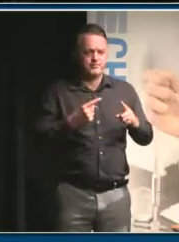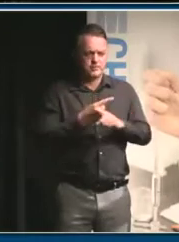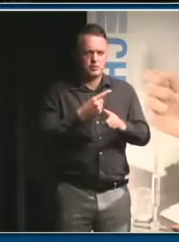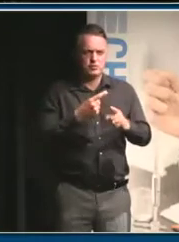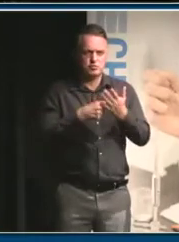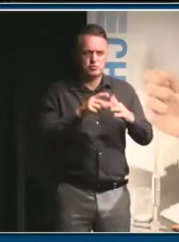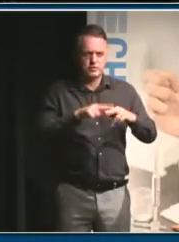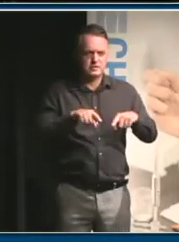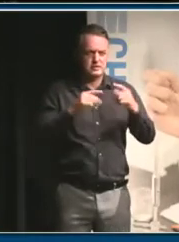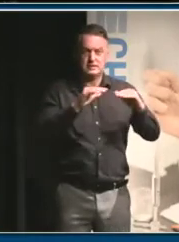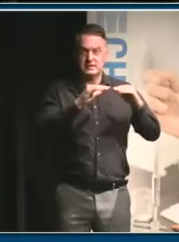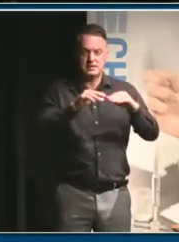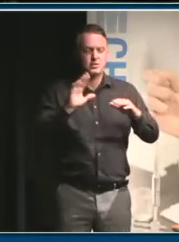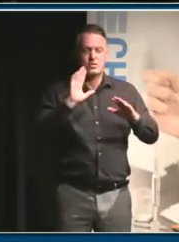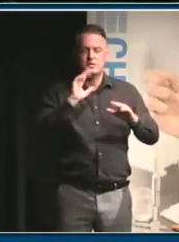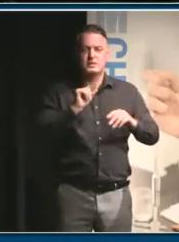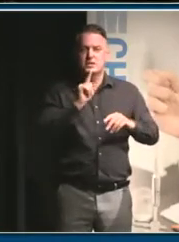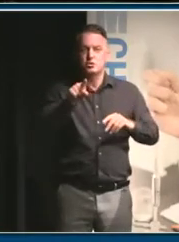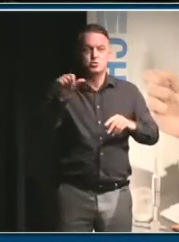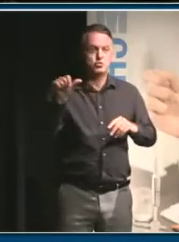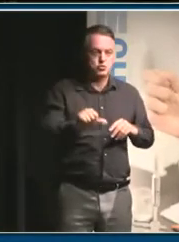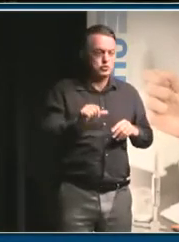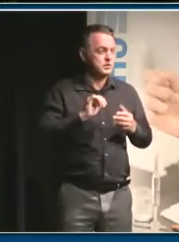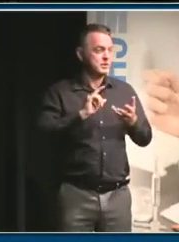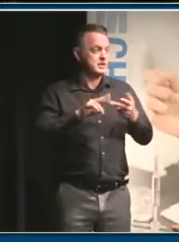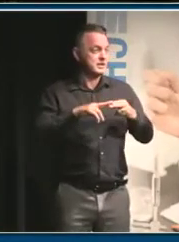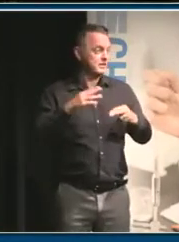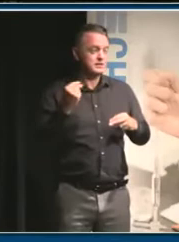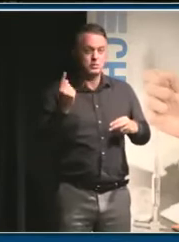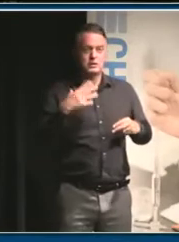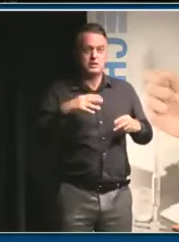So we're not saying “You should teach this.” So when someone has to teach a certain subject